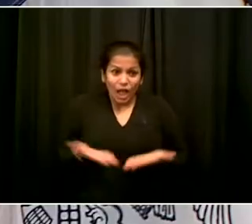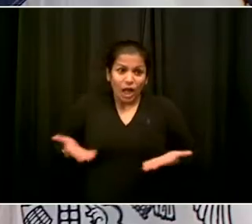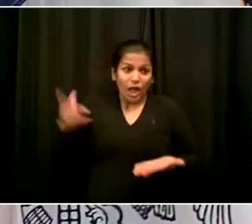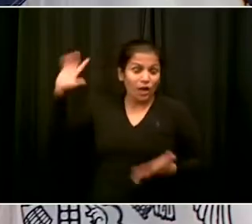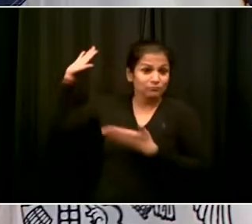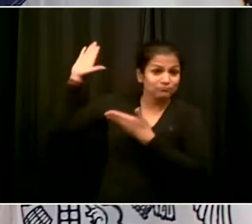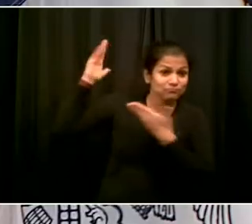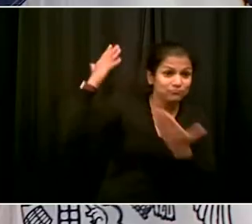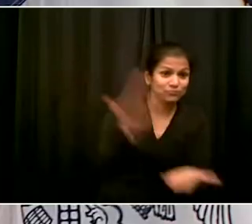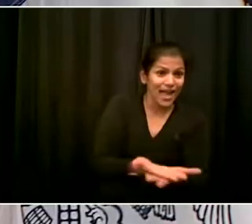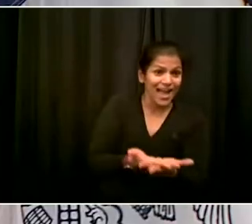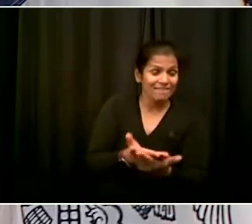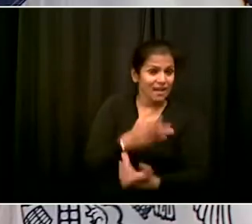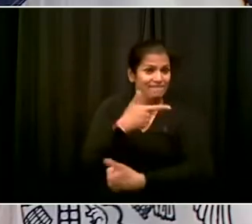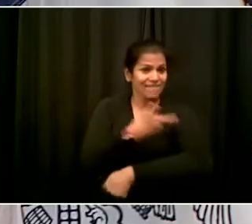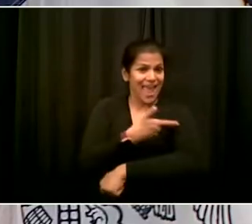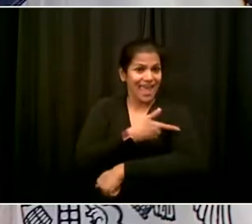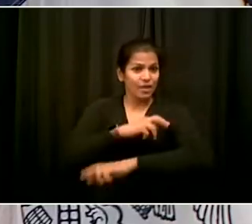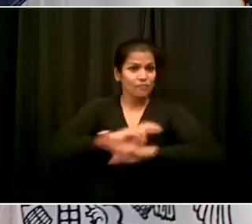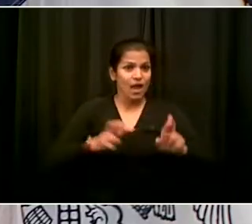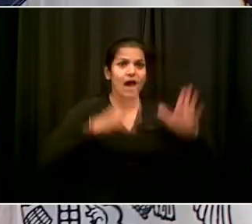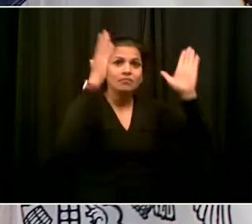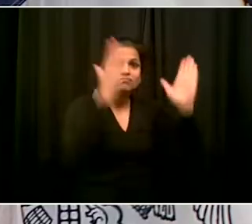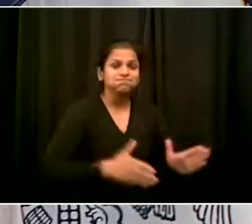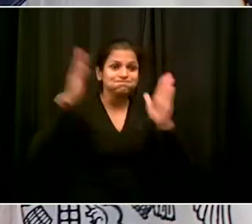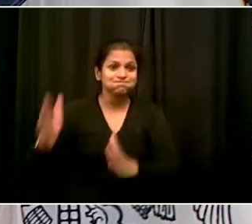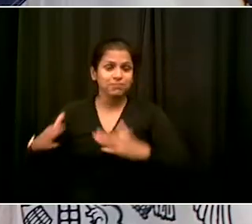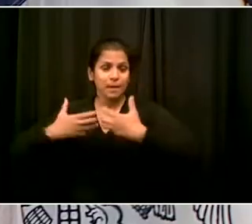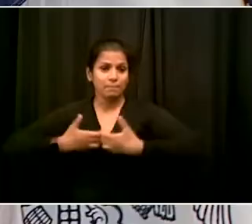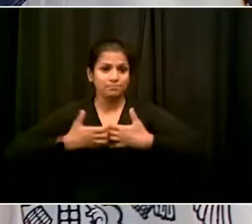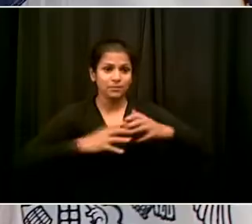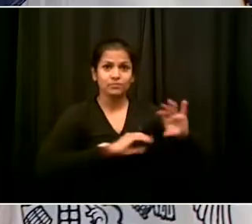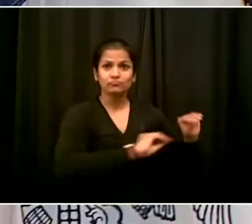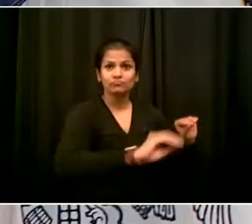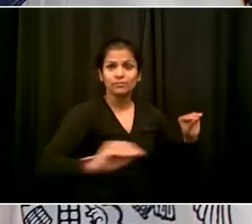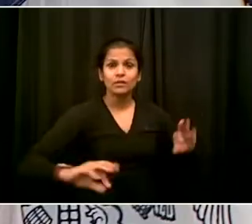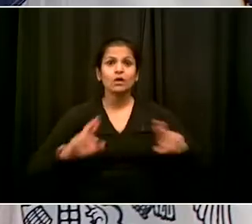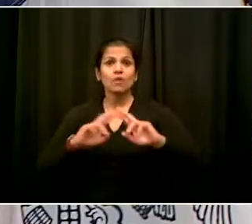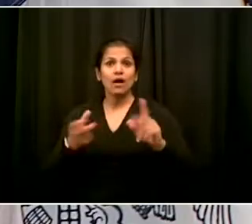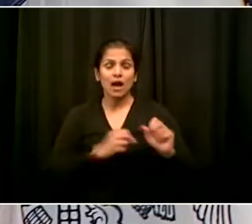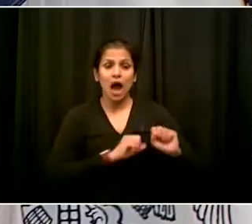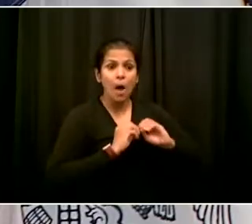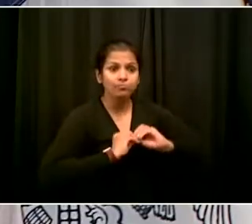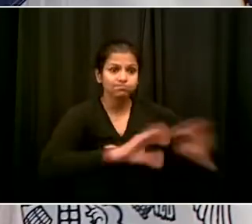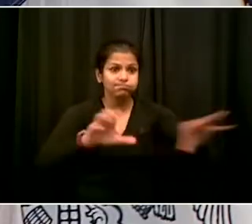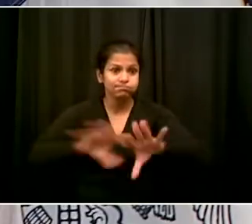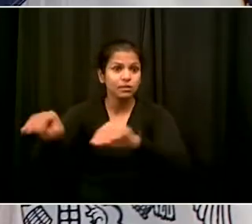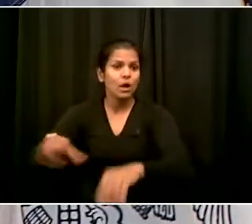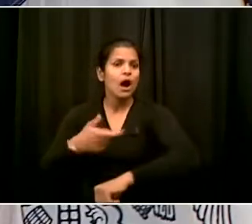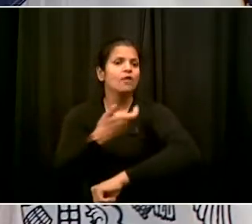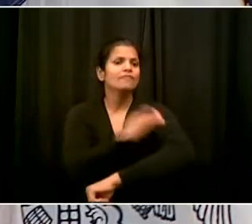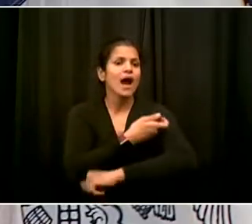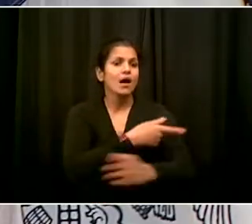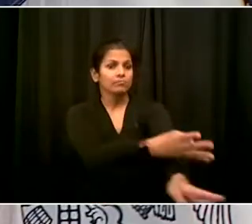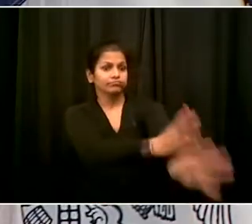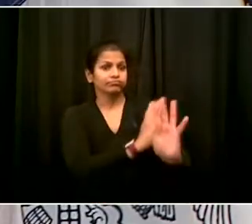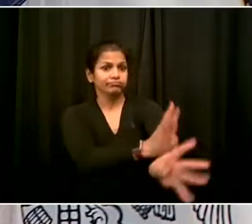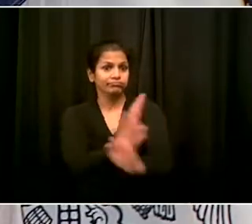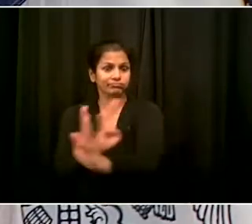AND HOW WE'RE GOING TO BE DISTRRUIBTING THE VACCINE HERE N THIS CITY QUICKLY AND